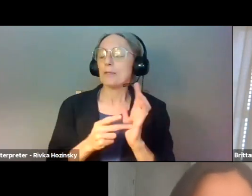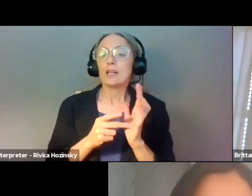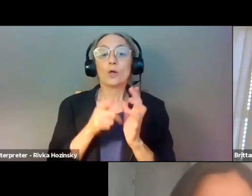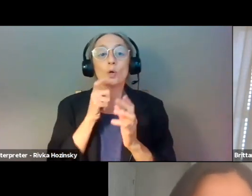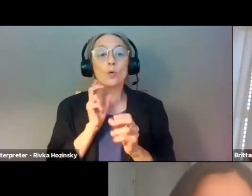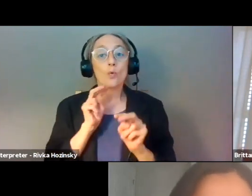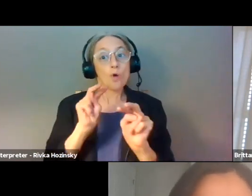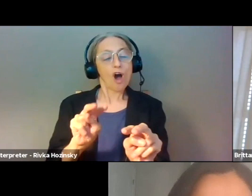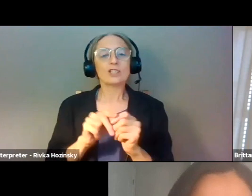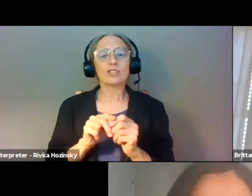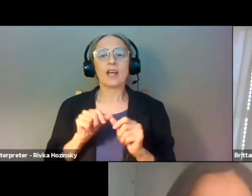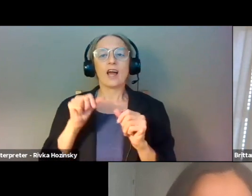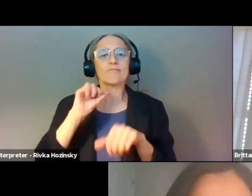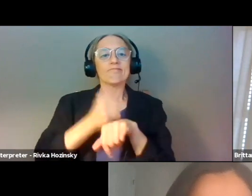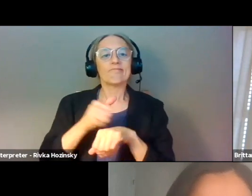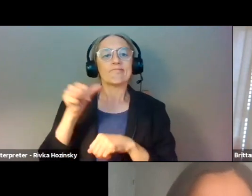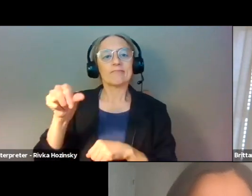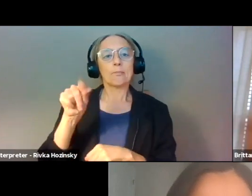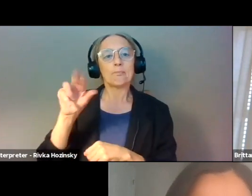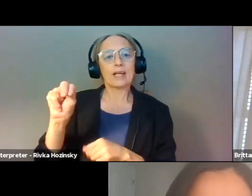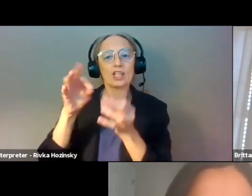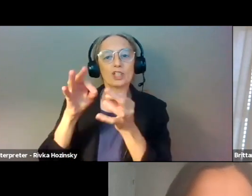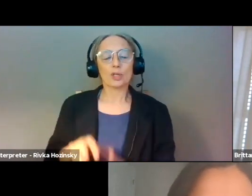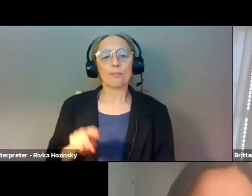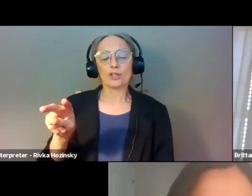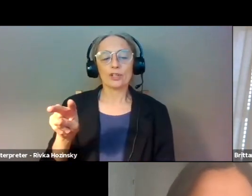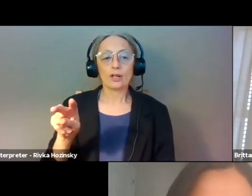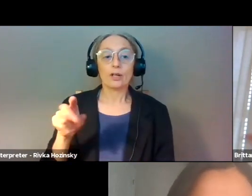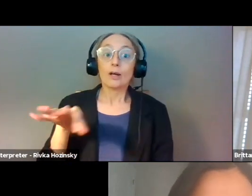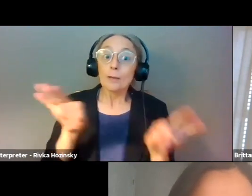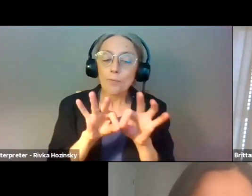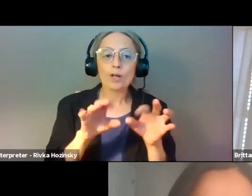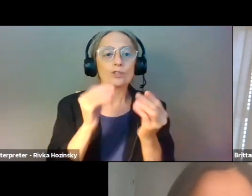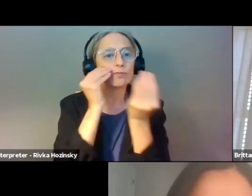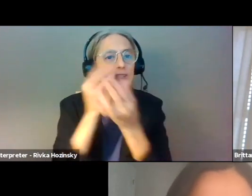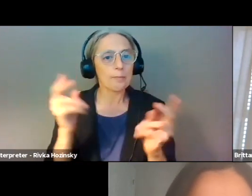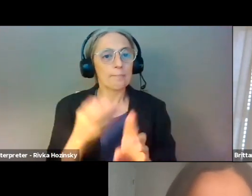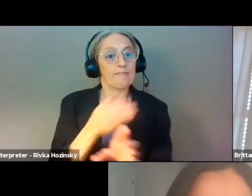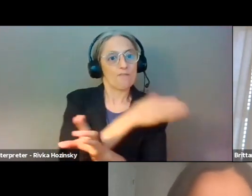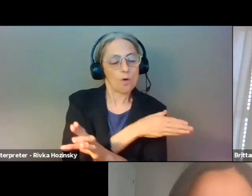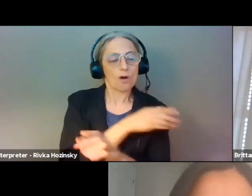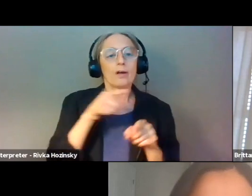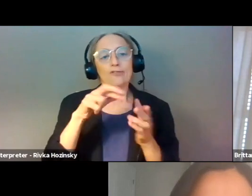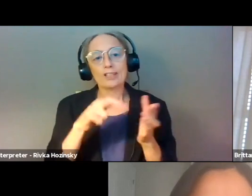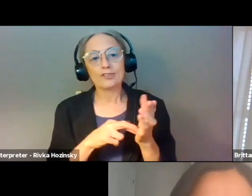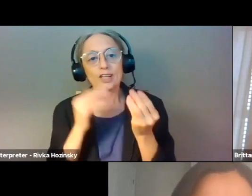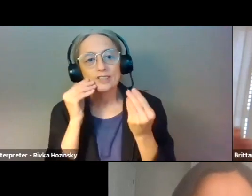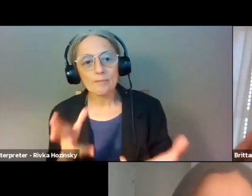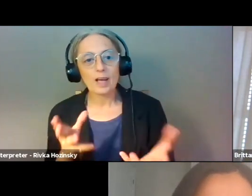And as long as that is described upfront, like in the registration materials and at the top of the meeting or the event, that's fine.